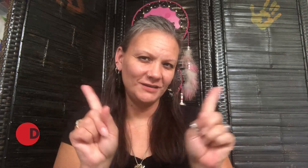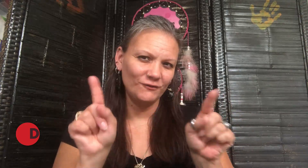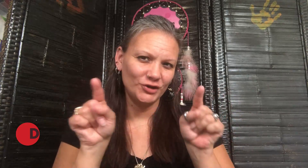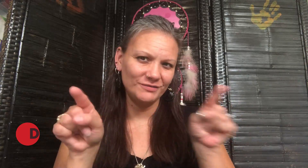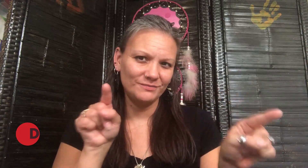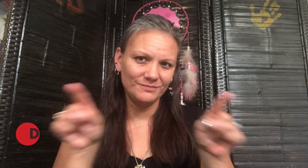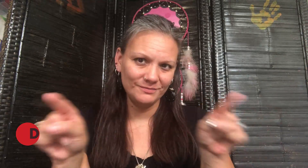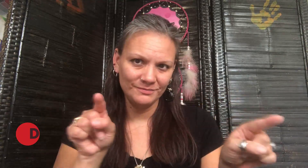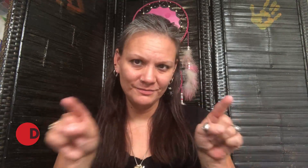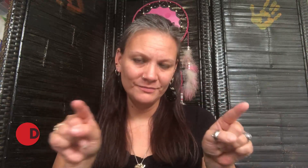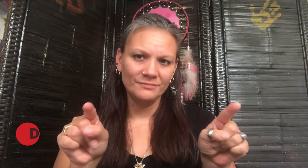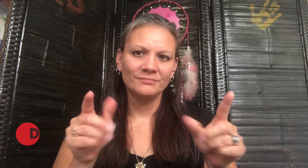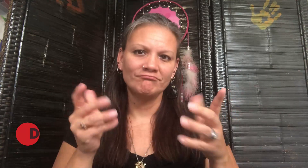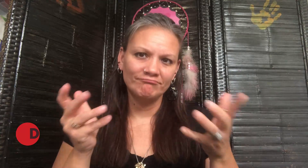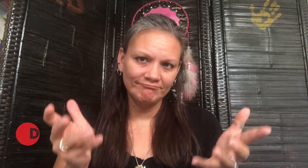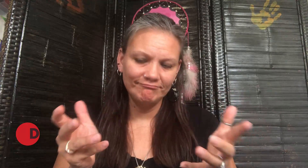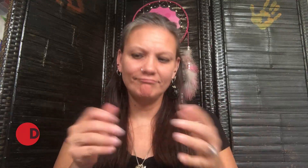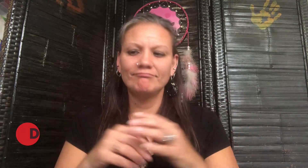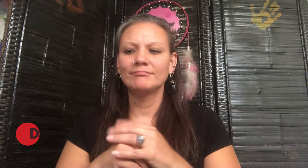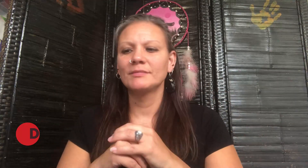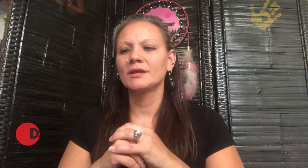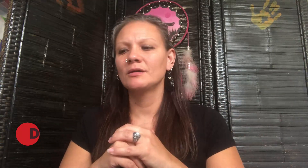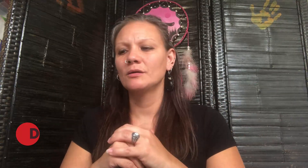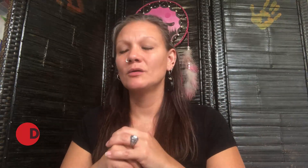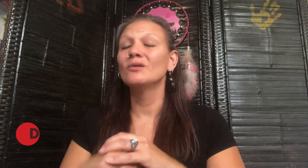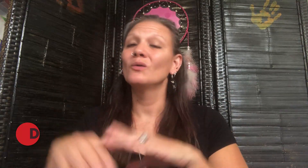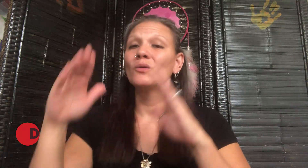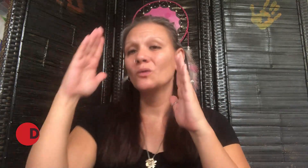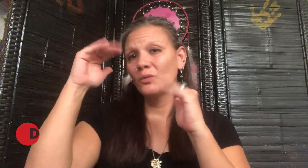There’s a difference.